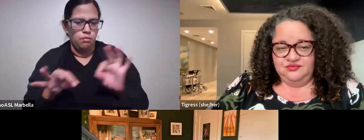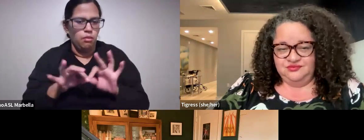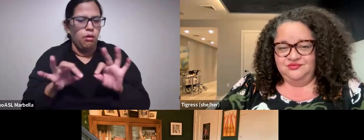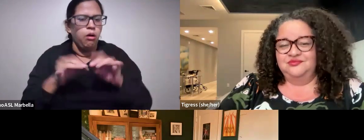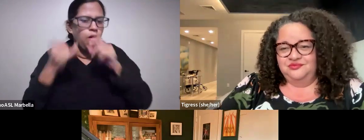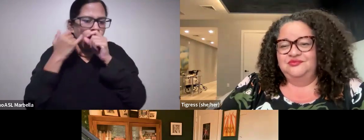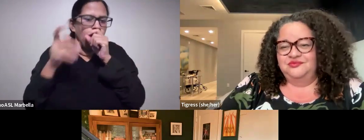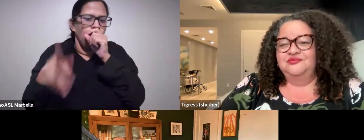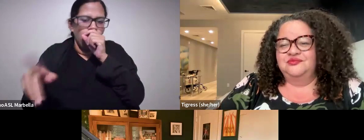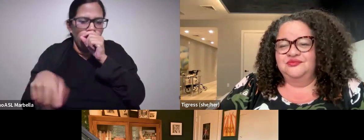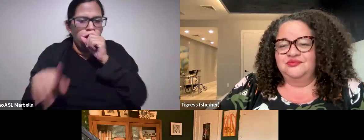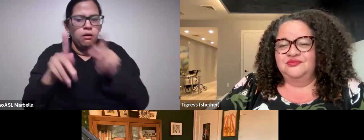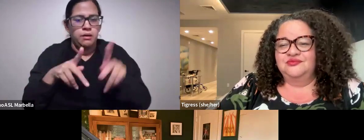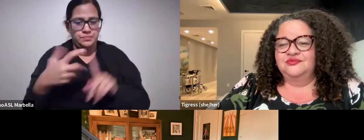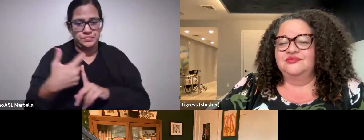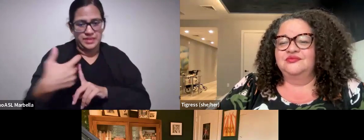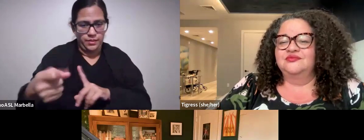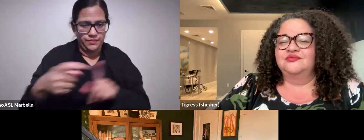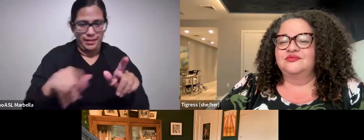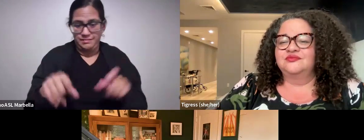are taking away from it. Yeah. Let's do it.